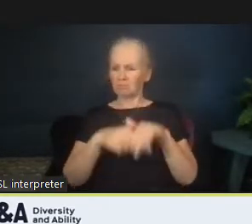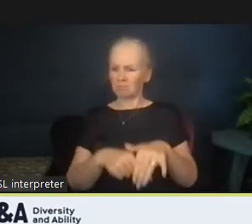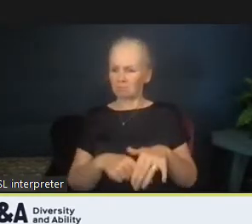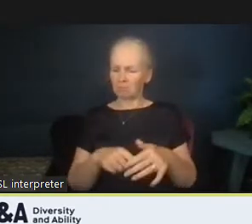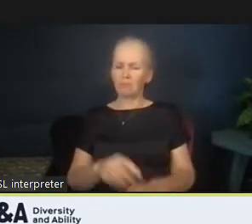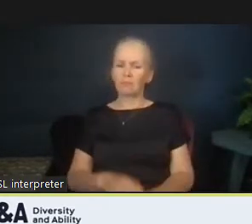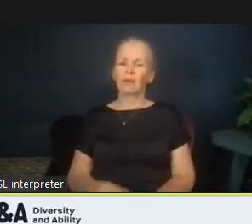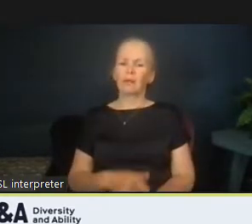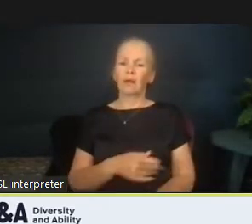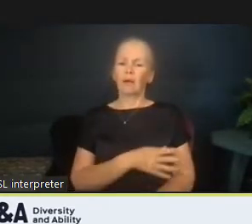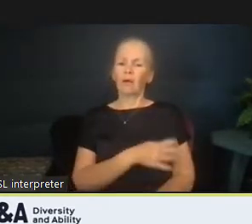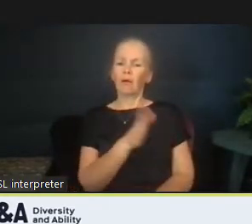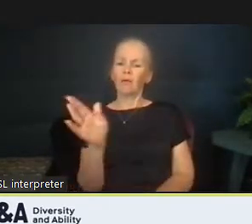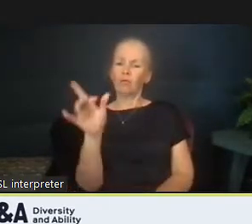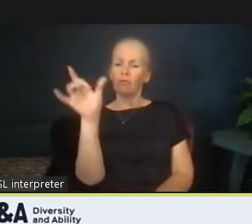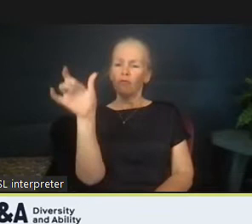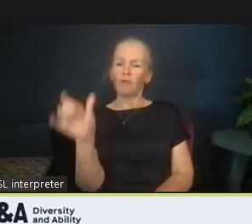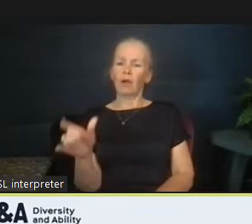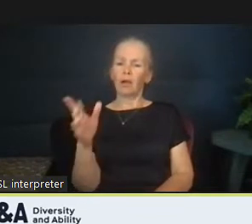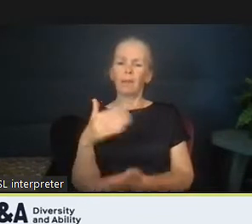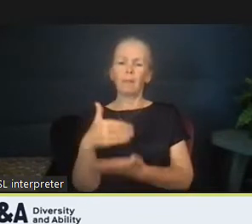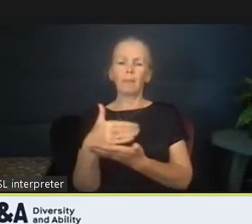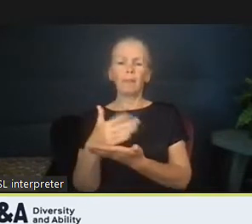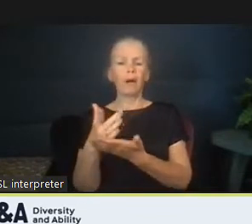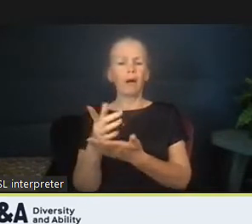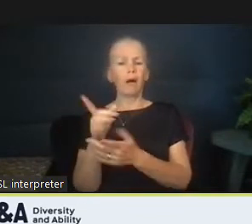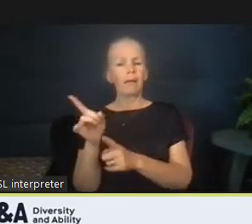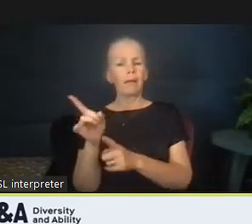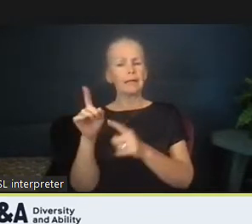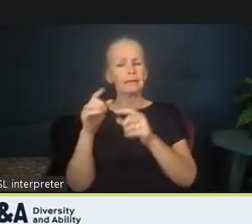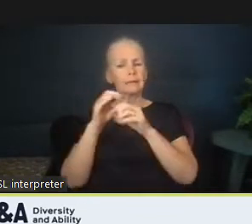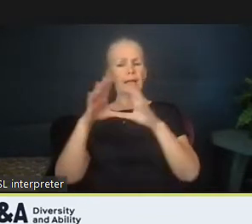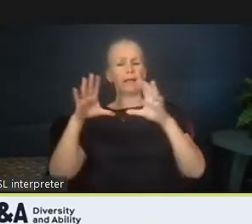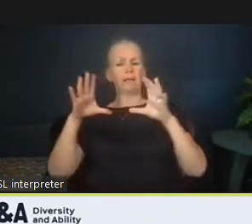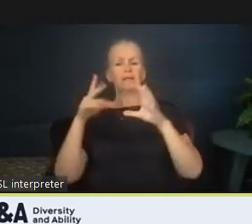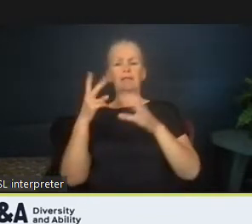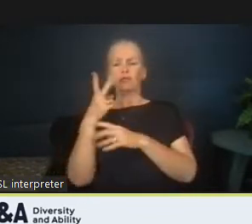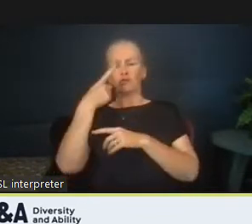On the right hand side, part of that is an image which has two people walking away on the